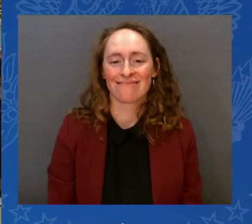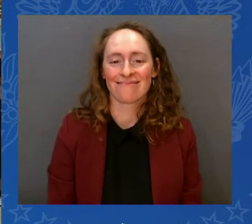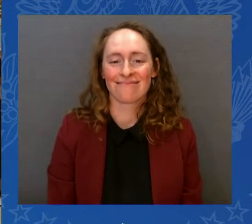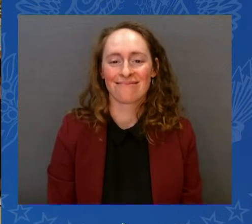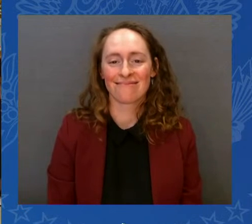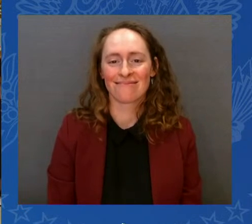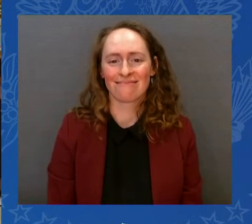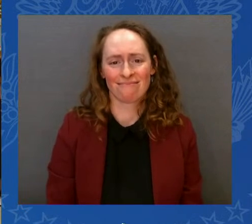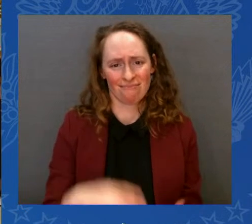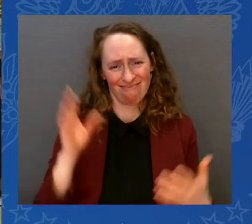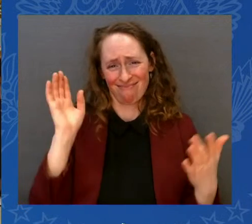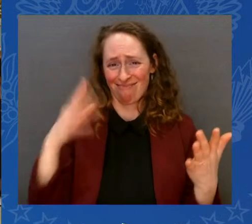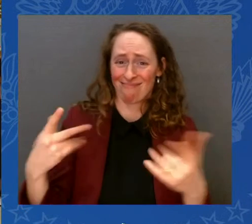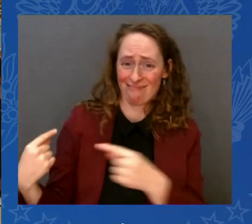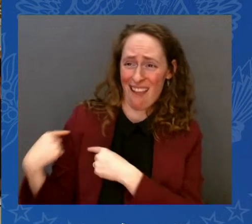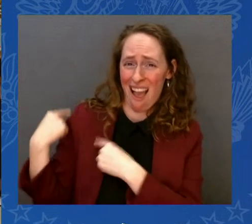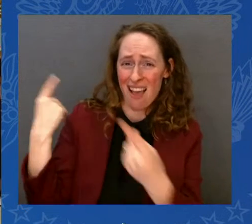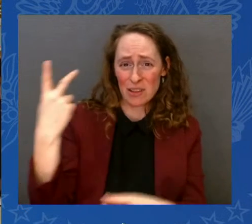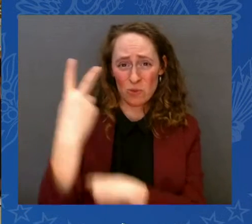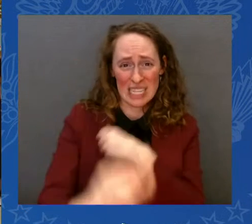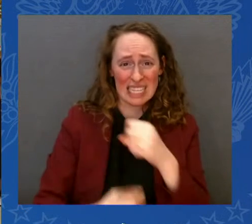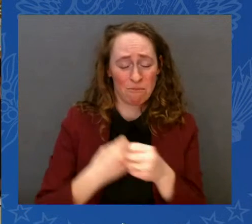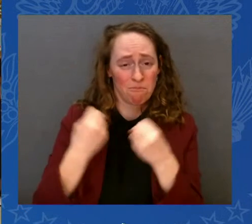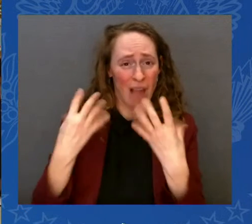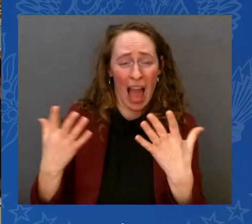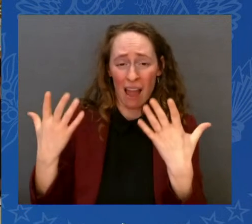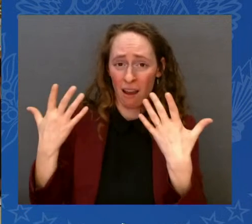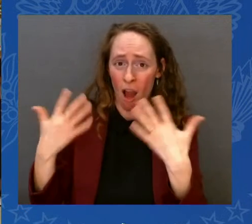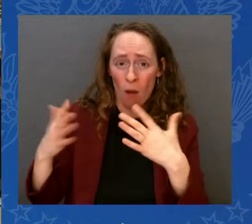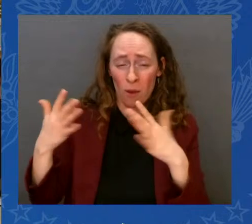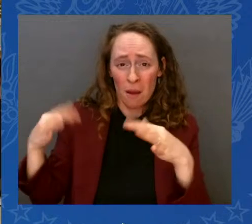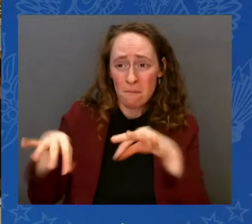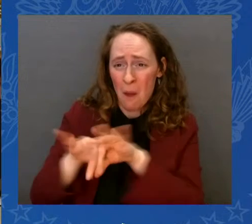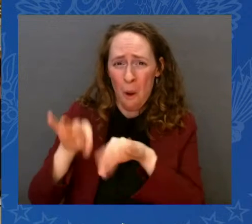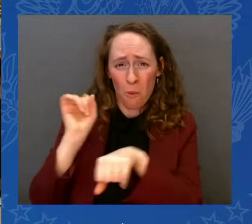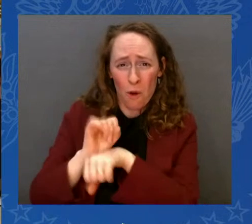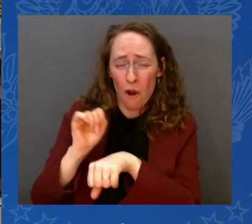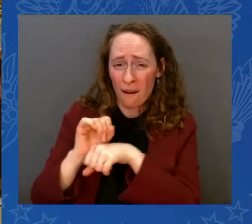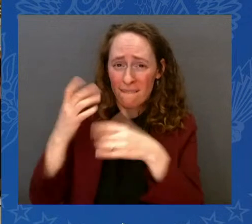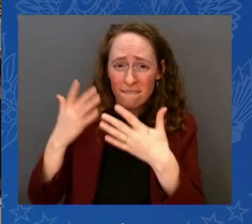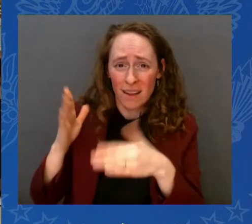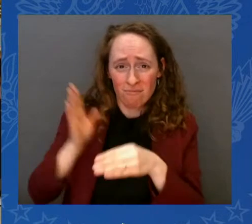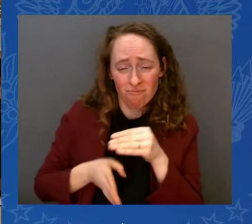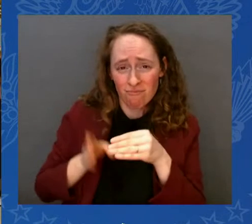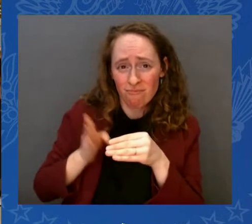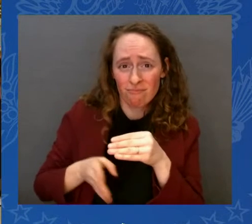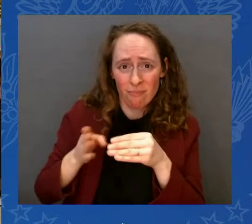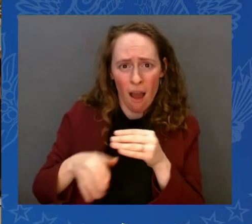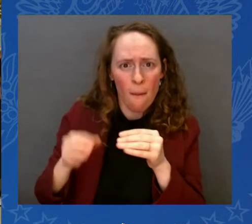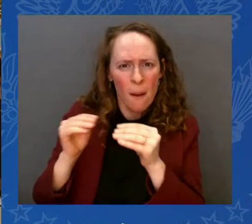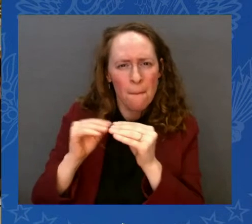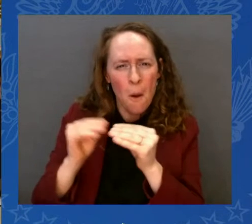as a very specific moment in time in our country. An era, if you will, not just a political season.